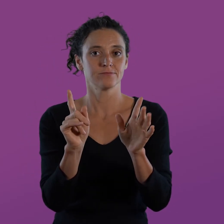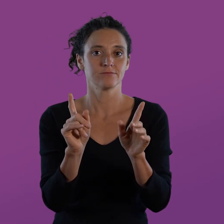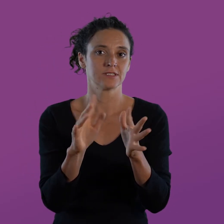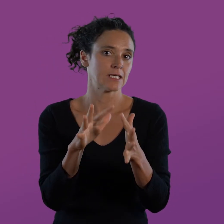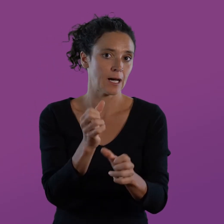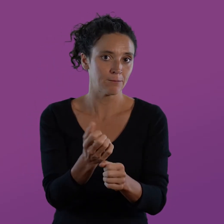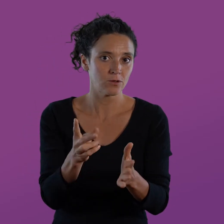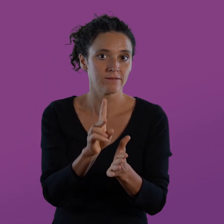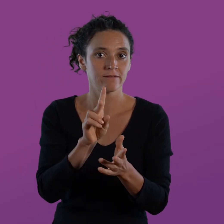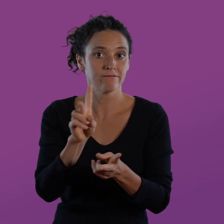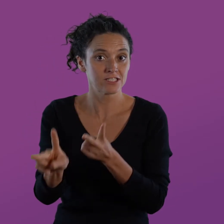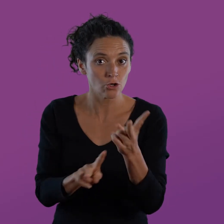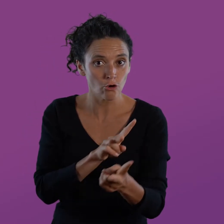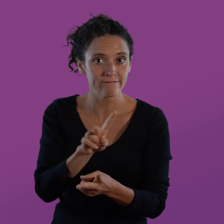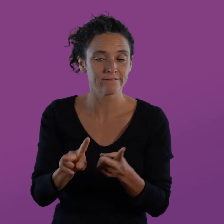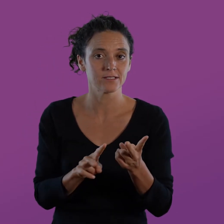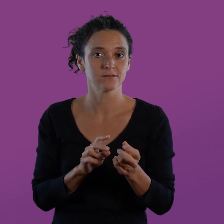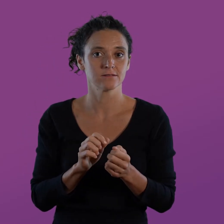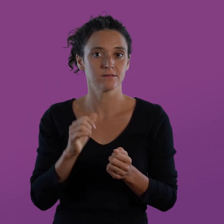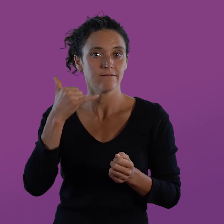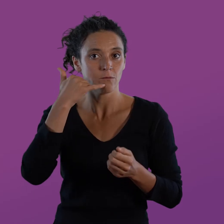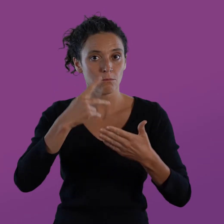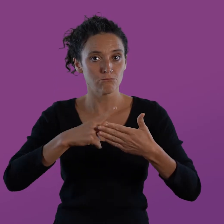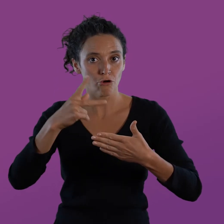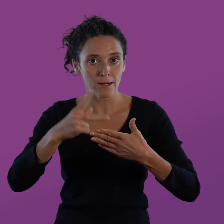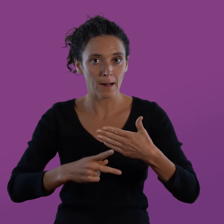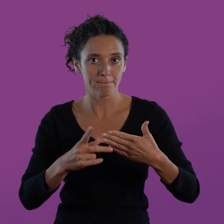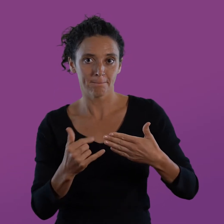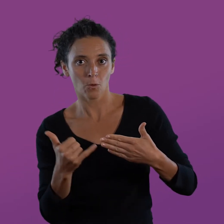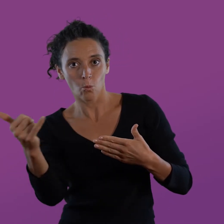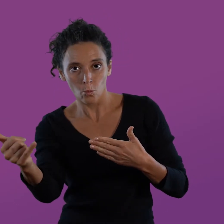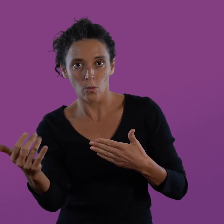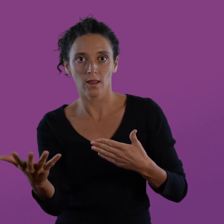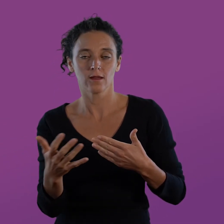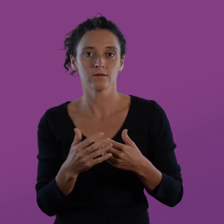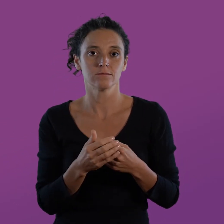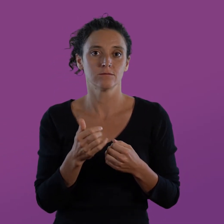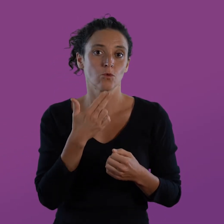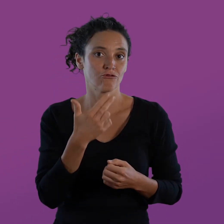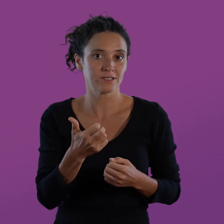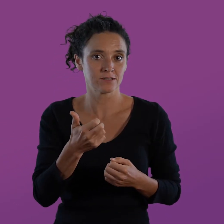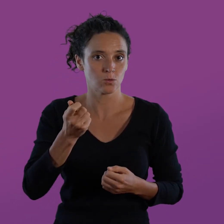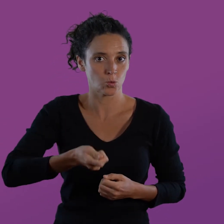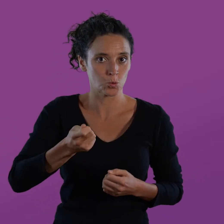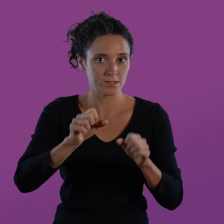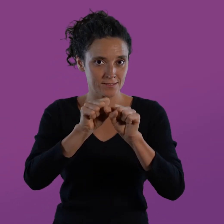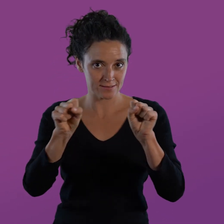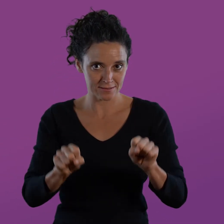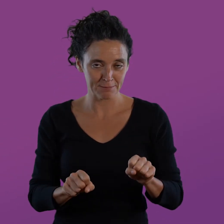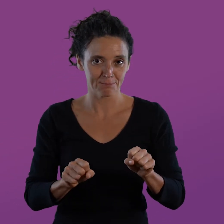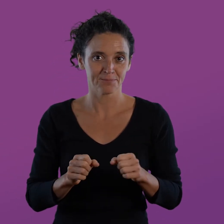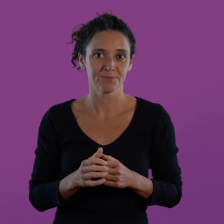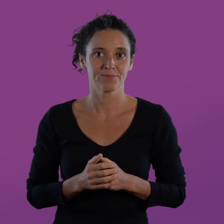including the video conferencing solution, soft-phones, and eCourt system.